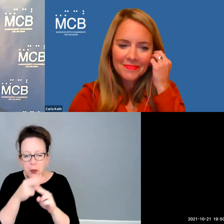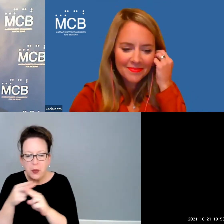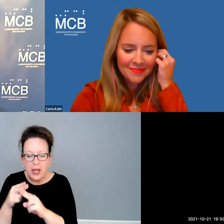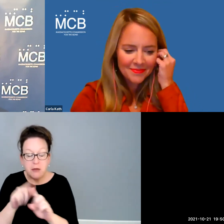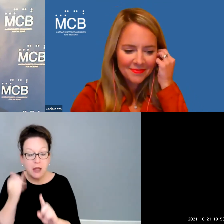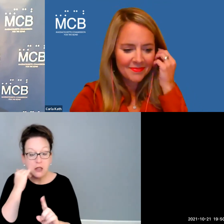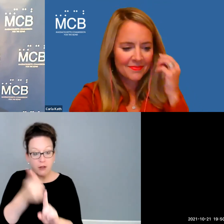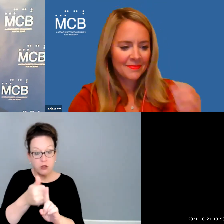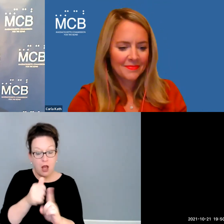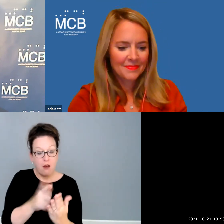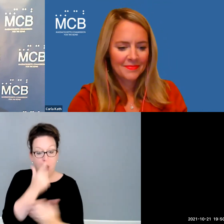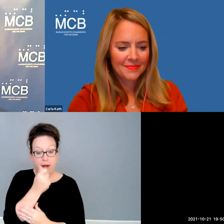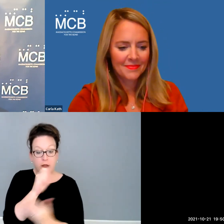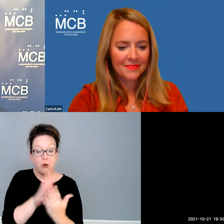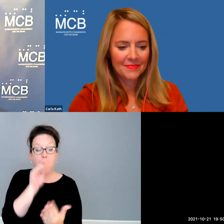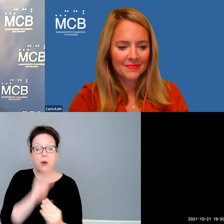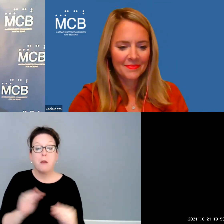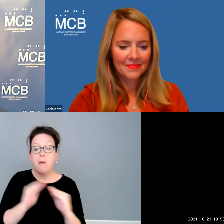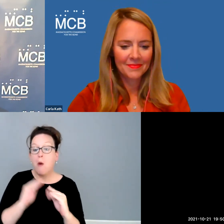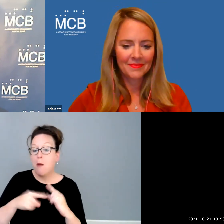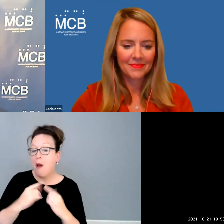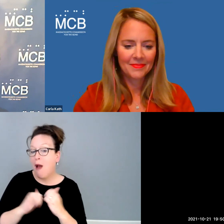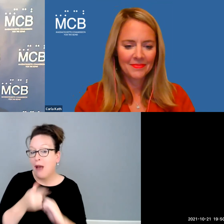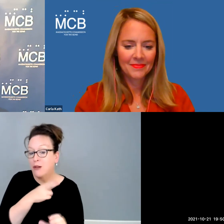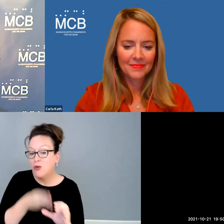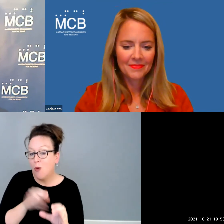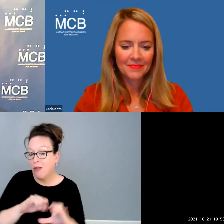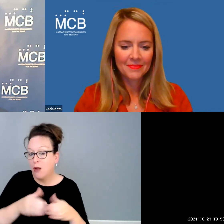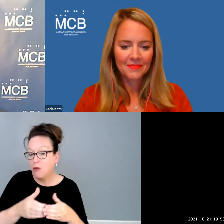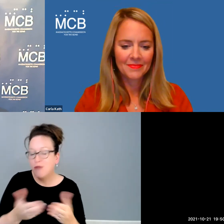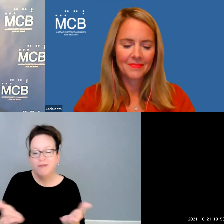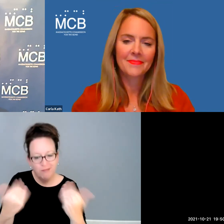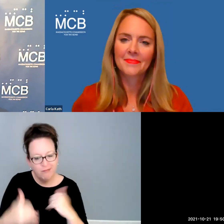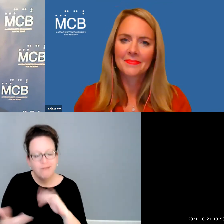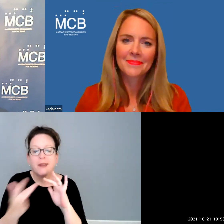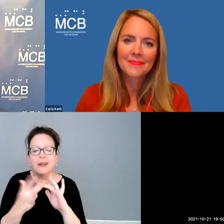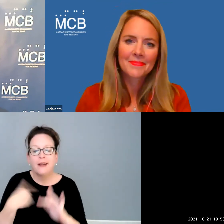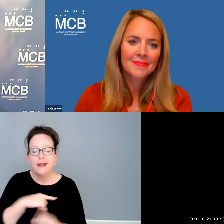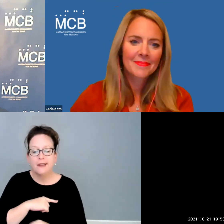in learning more about how to join that group, please contact us. We have programs specifically